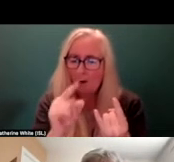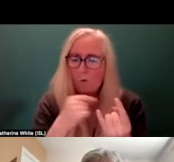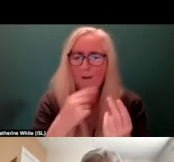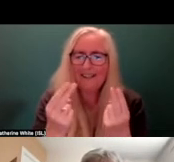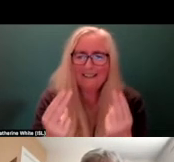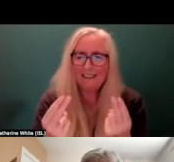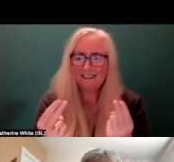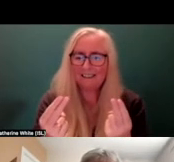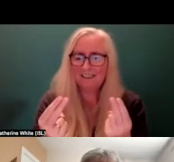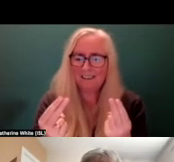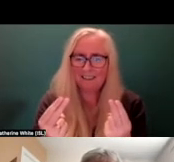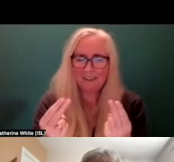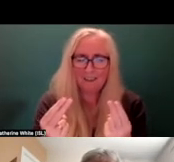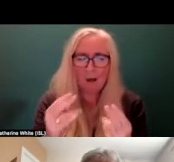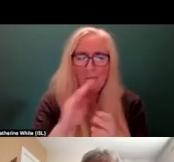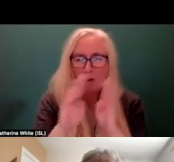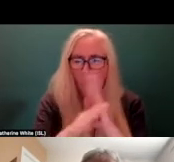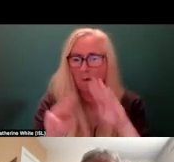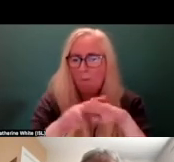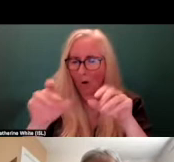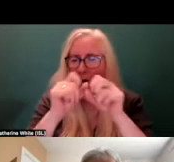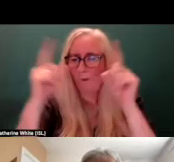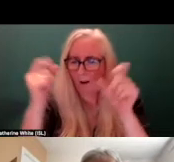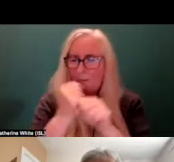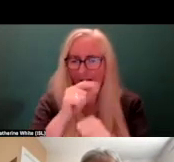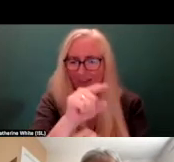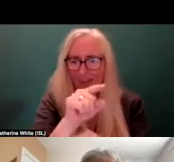But I think it's something that we need to be continually alert to.